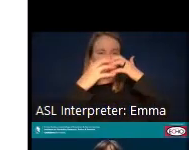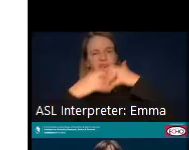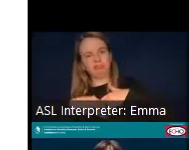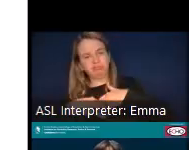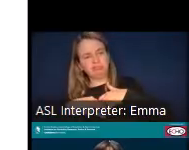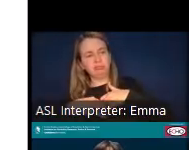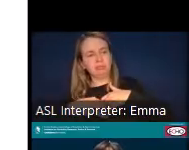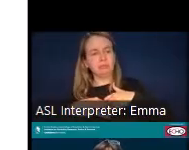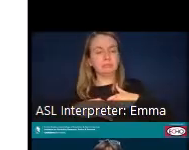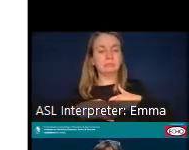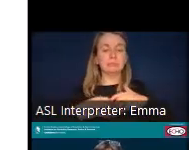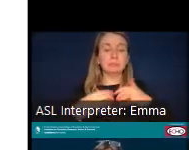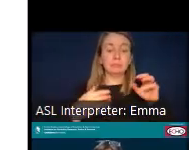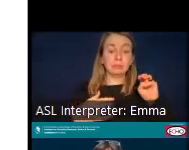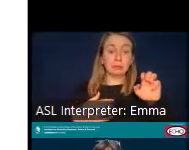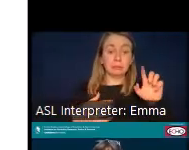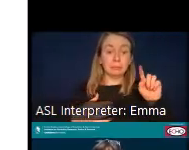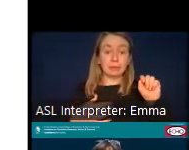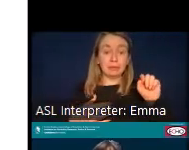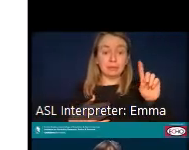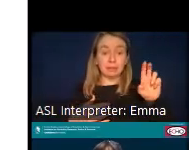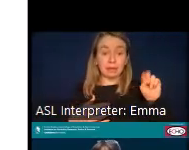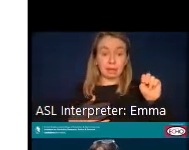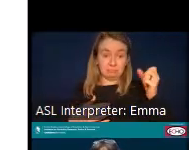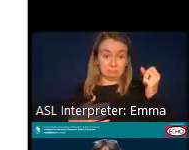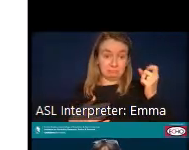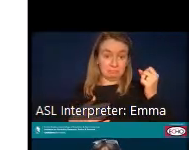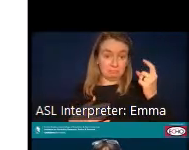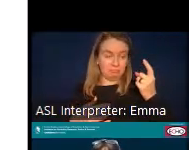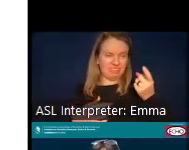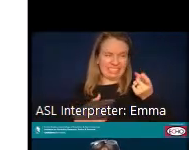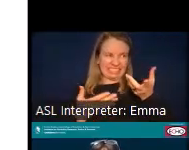And what those meltdowns mean, they can't really describe that